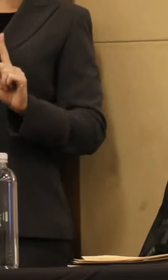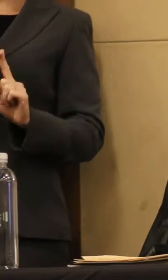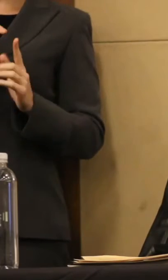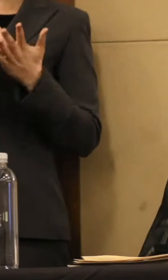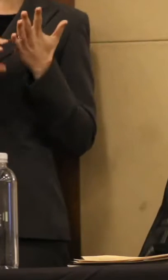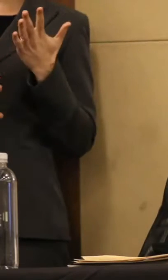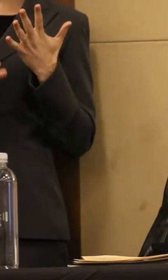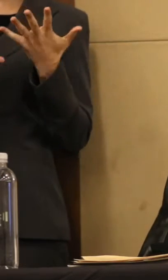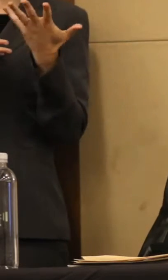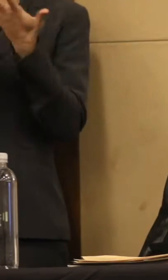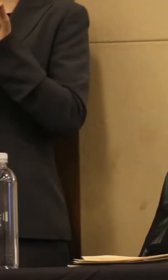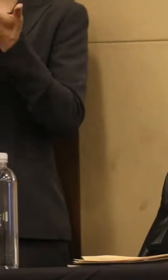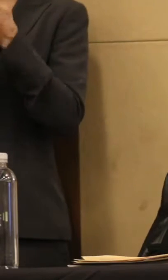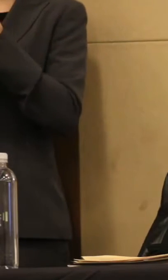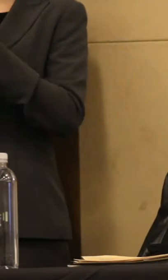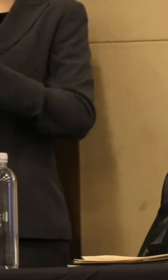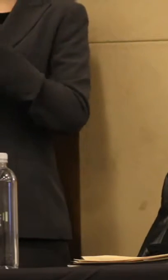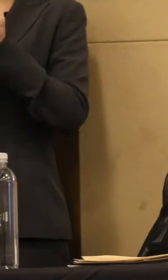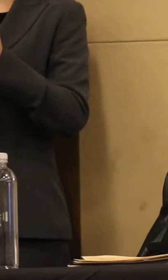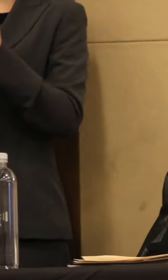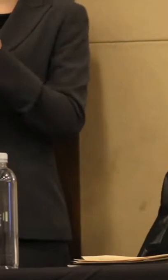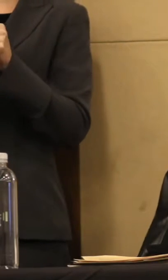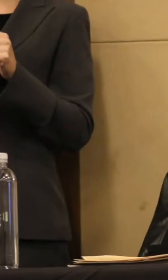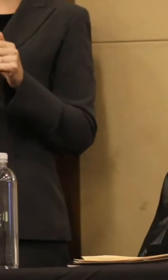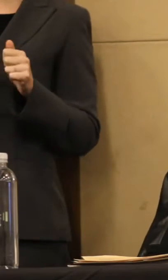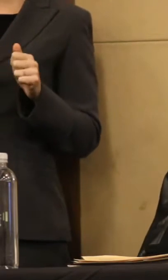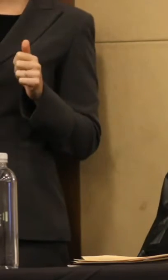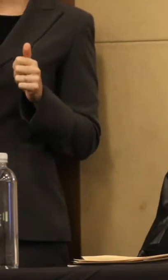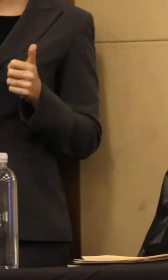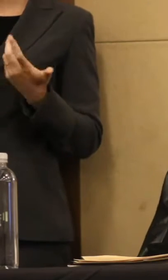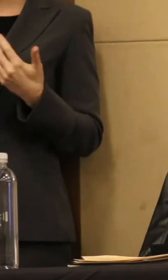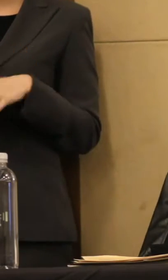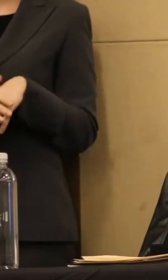So, we see it in employment as well.